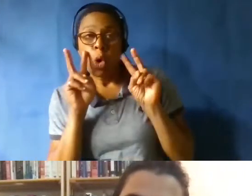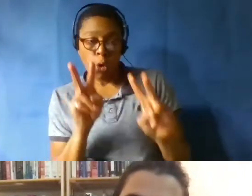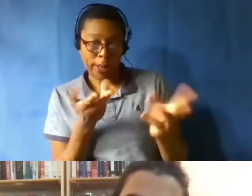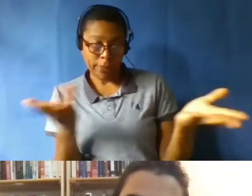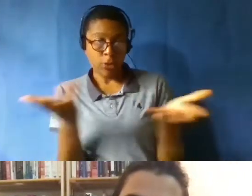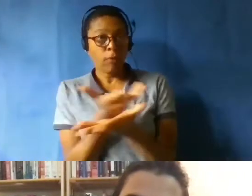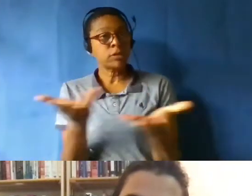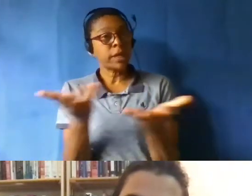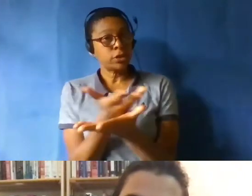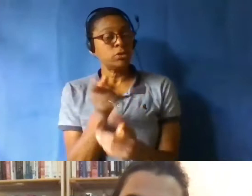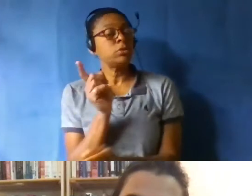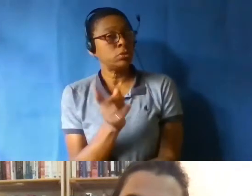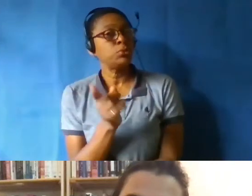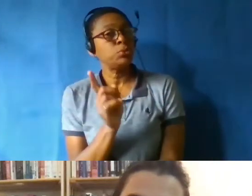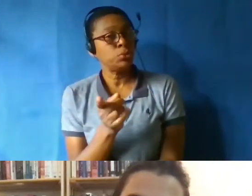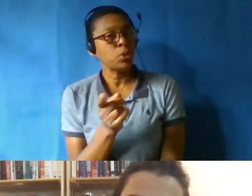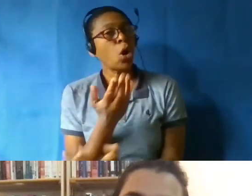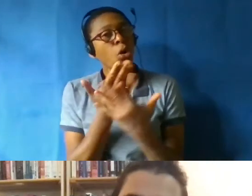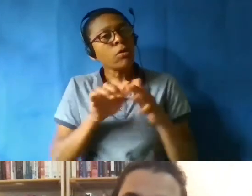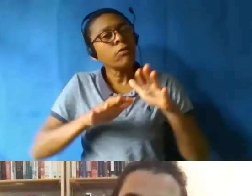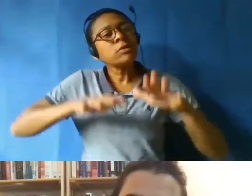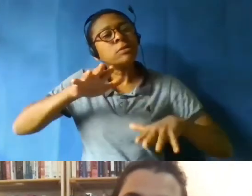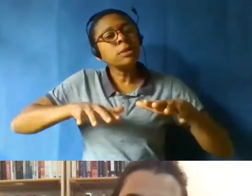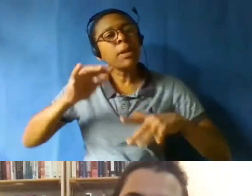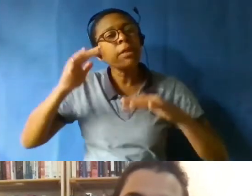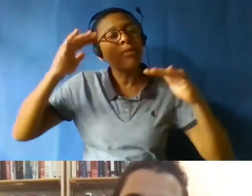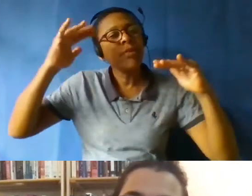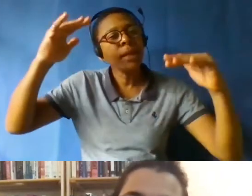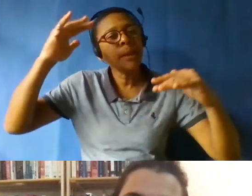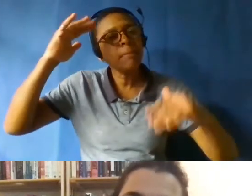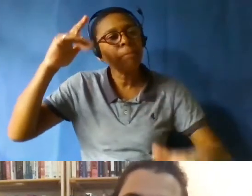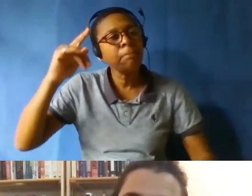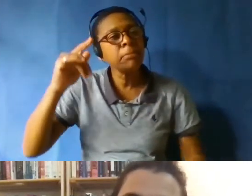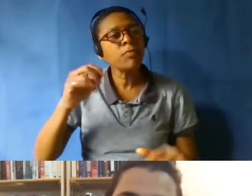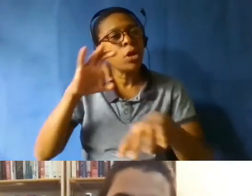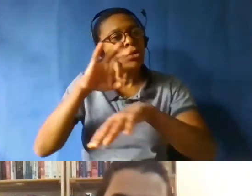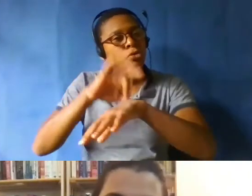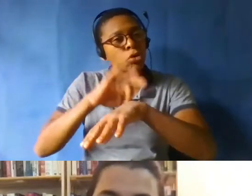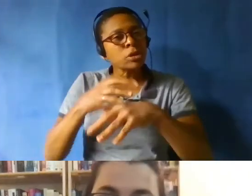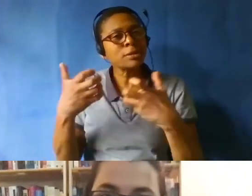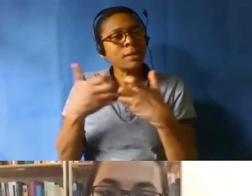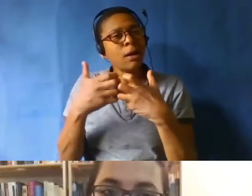lot of similar threads in how doctors interact with people coming to with